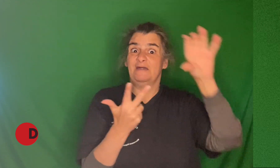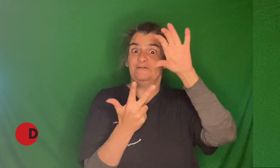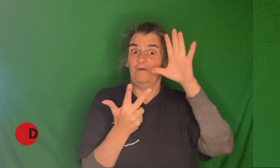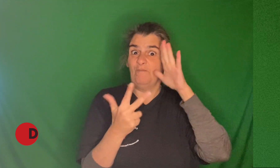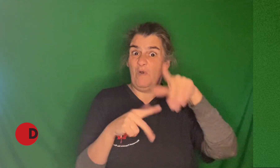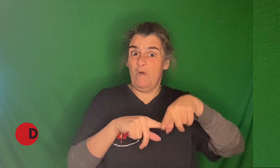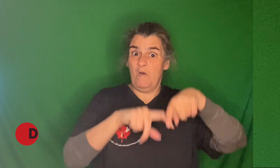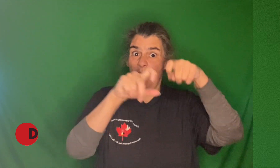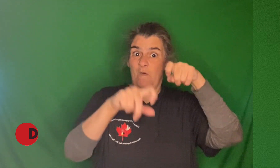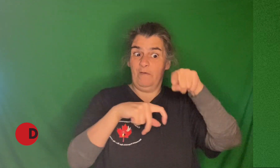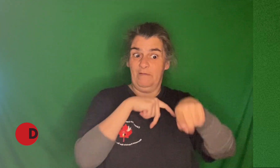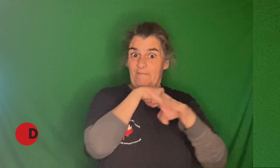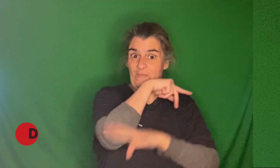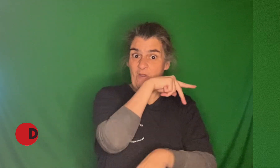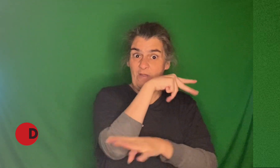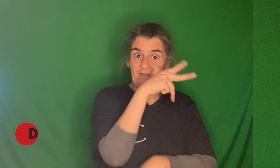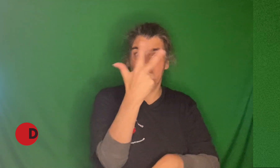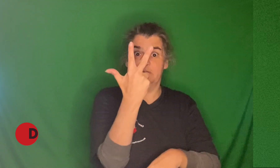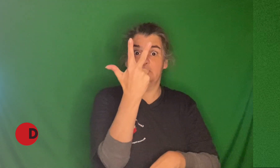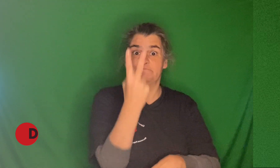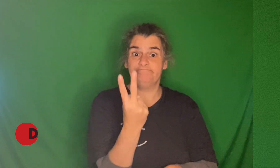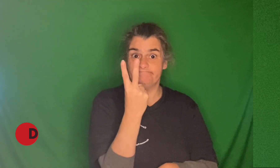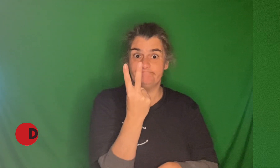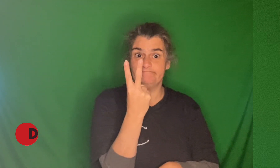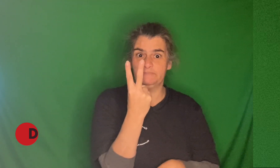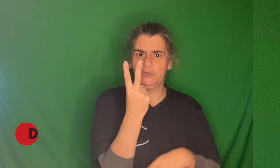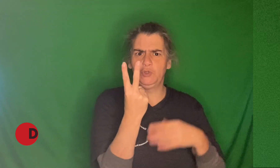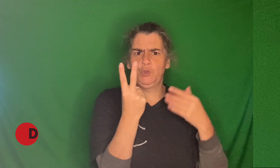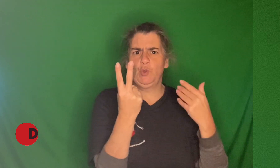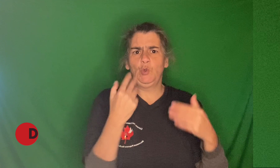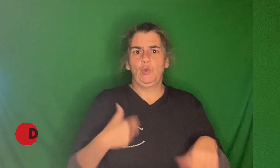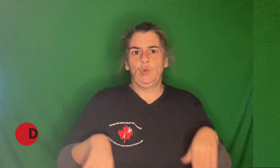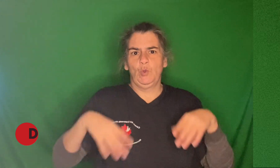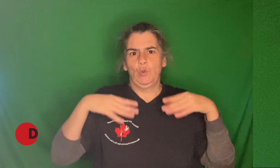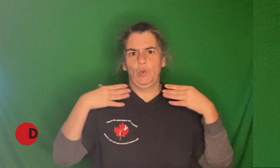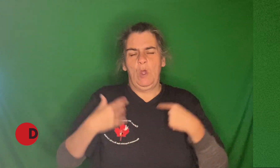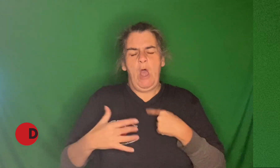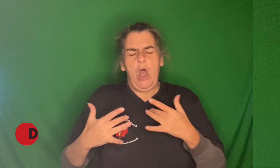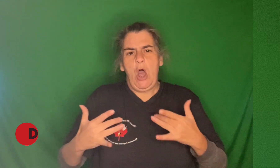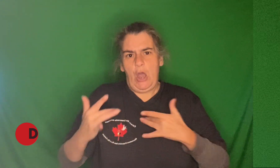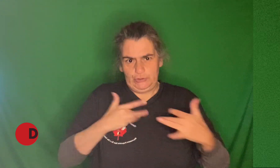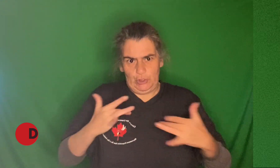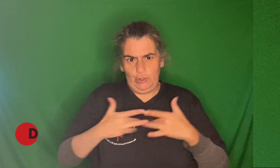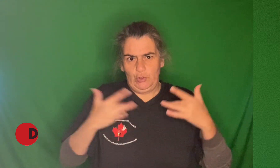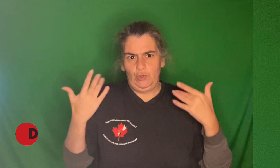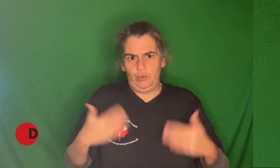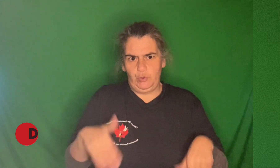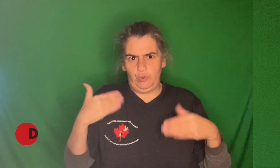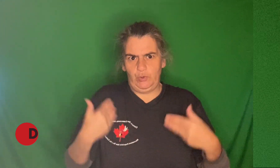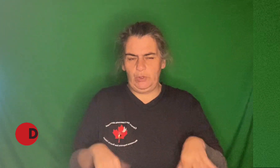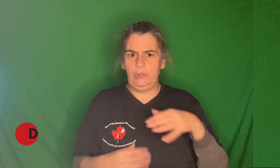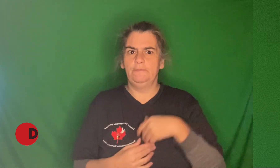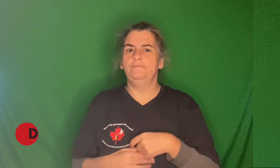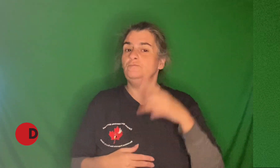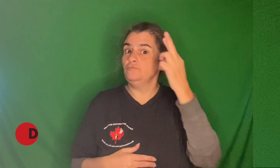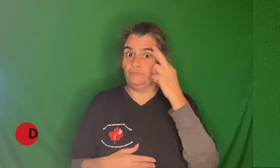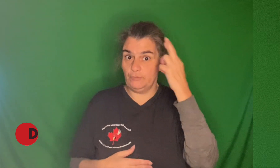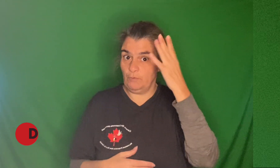is suspending the program for this fall. That leaves just two.